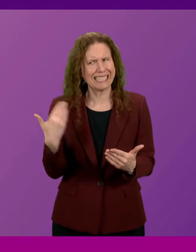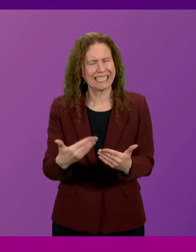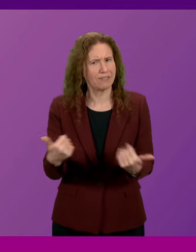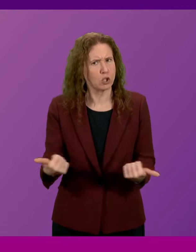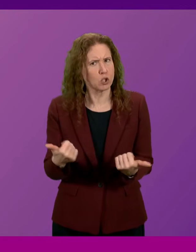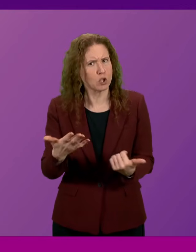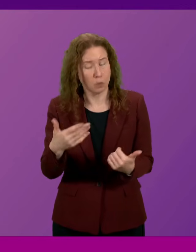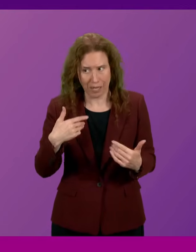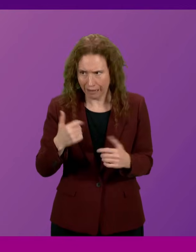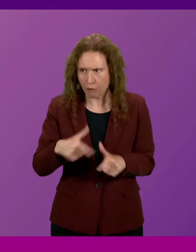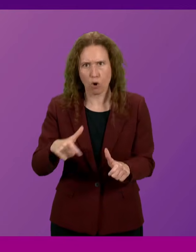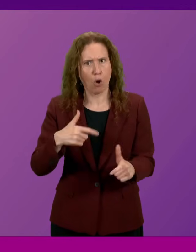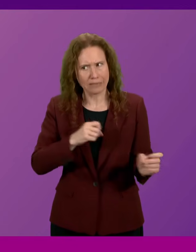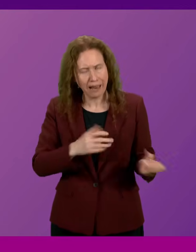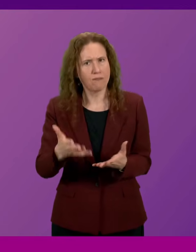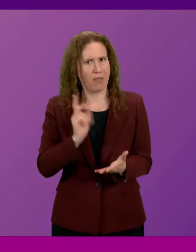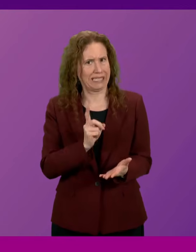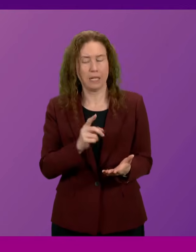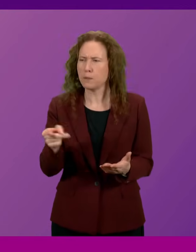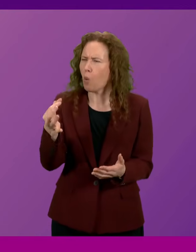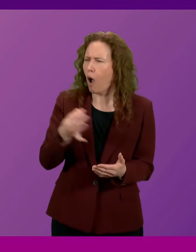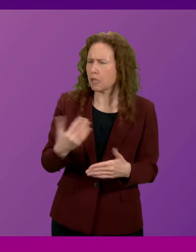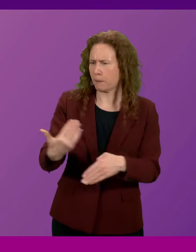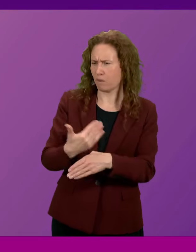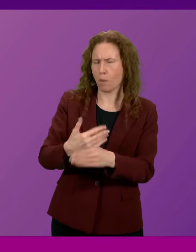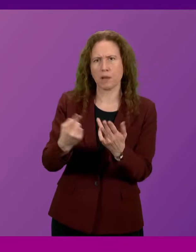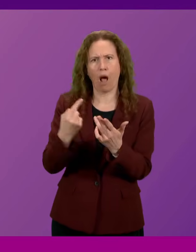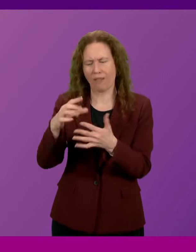and it is being delivered. He asks about performance in other aspects of the health